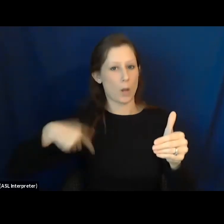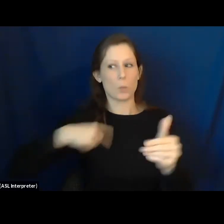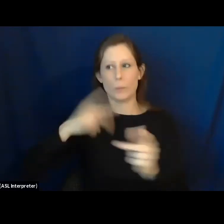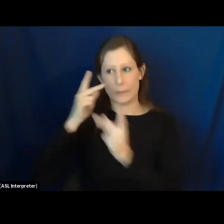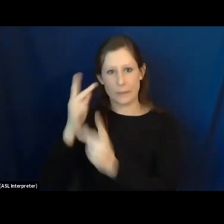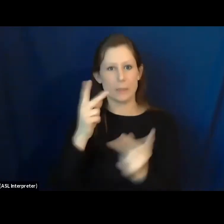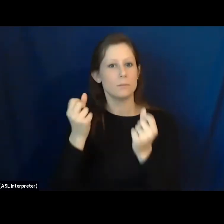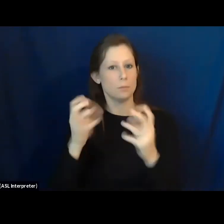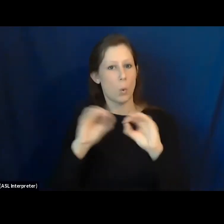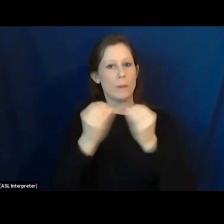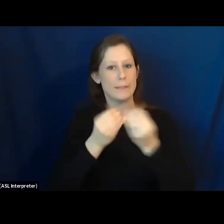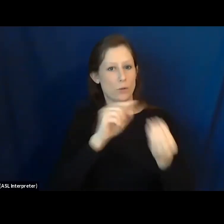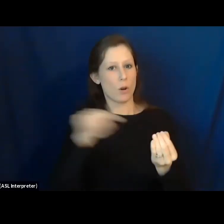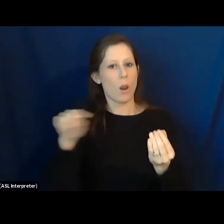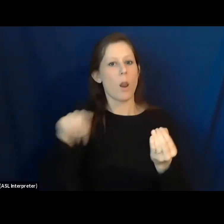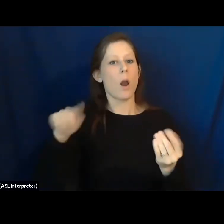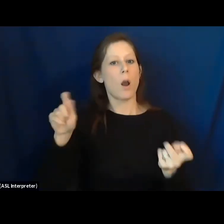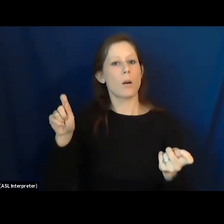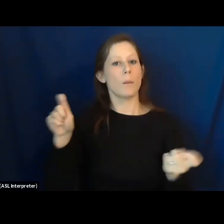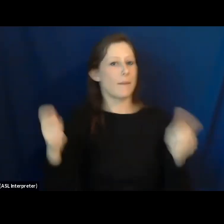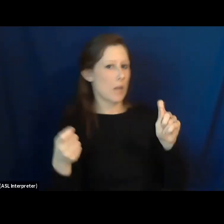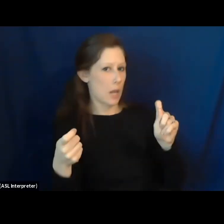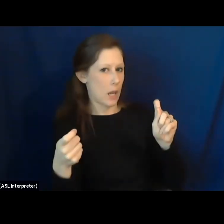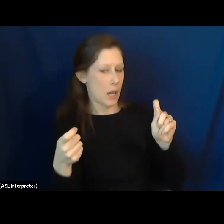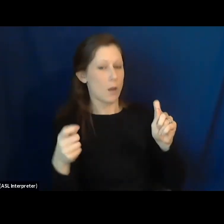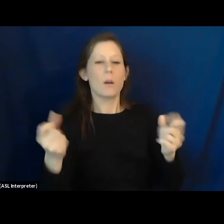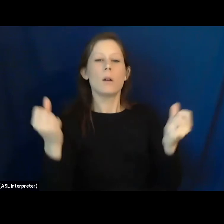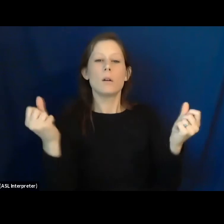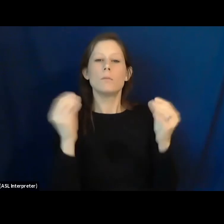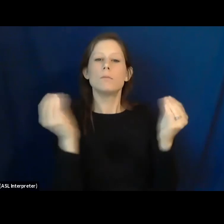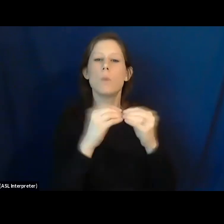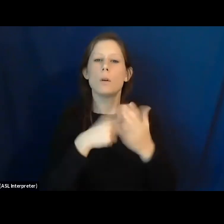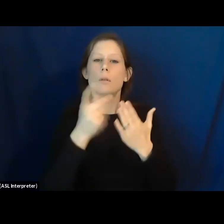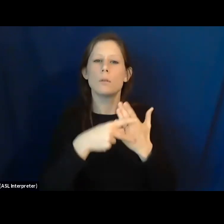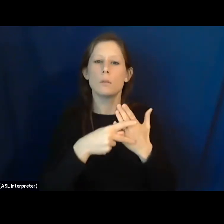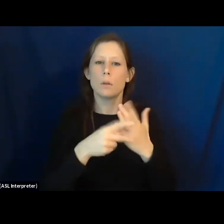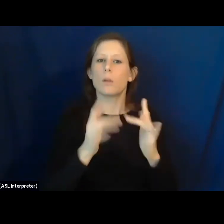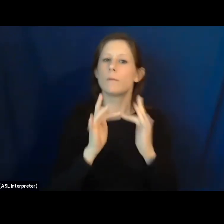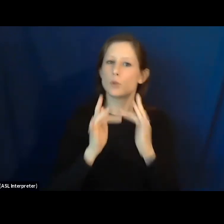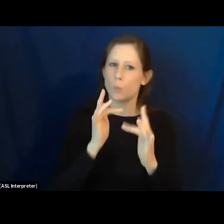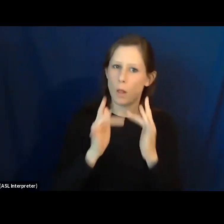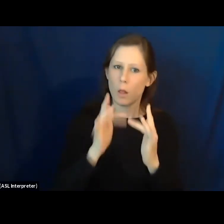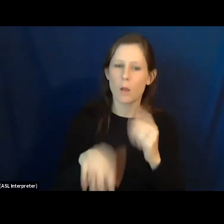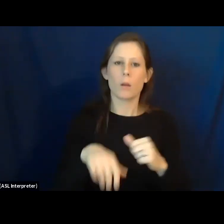have pivoted and they're doing more programs virtually. And you'll hear more from Shakespeare